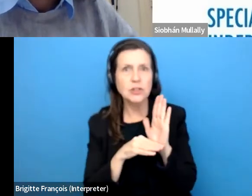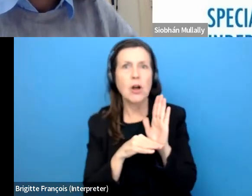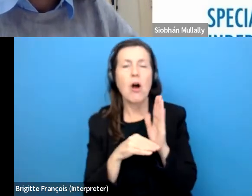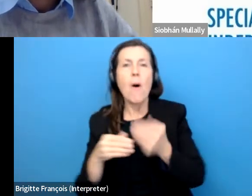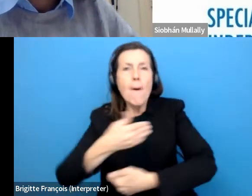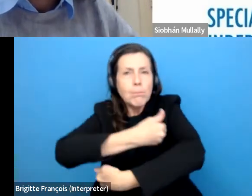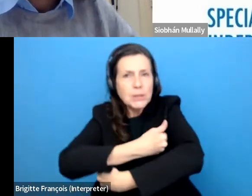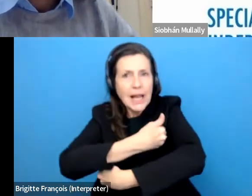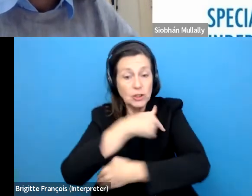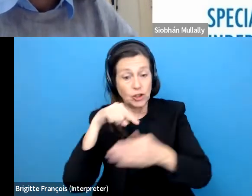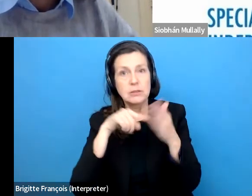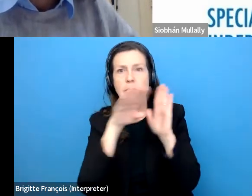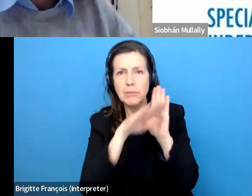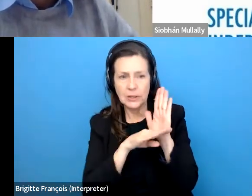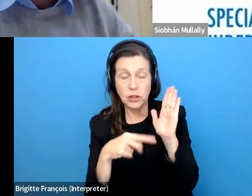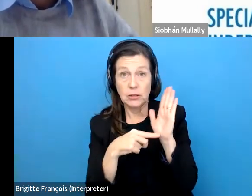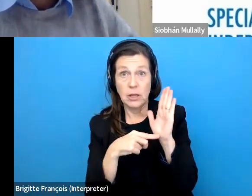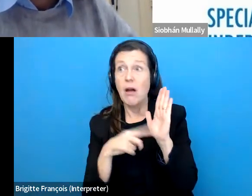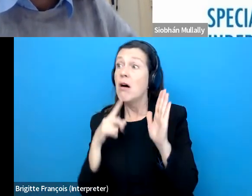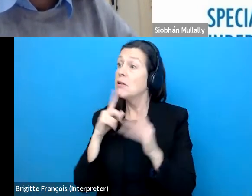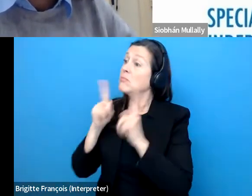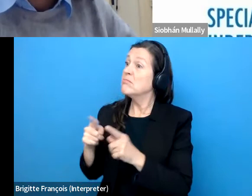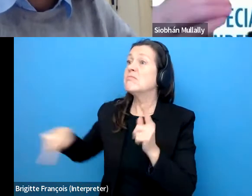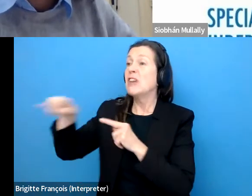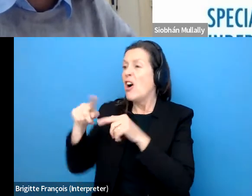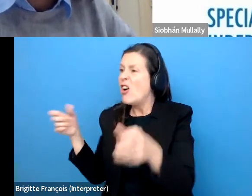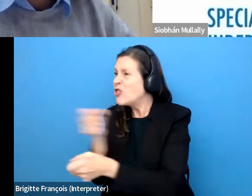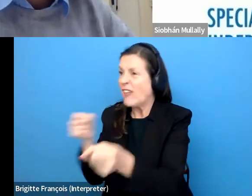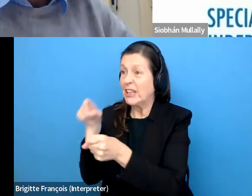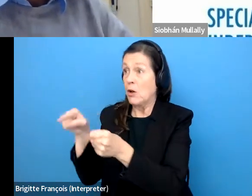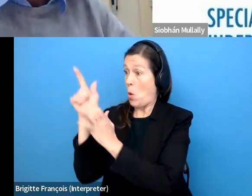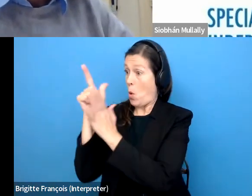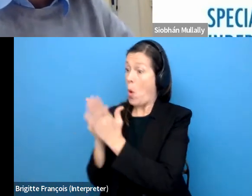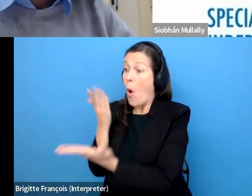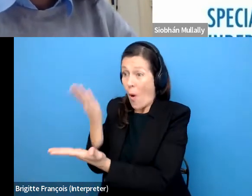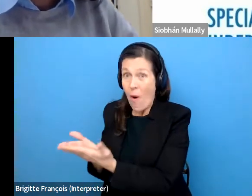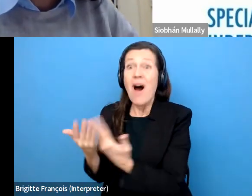by human rights law on trafficking, that this is self-compliant